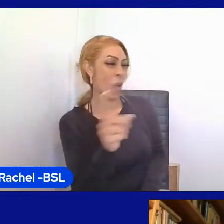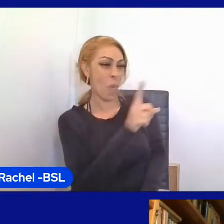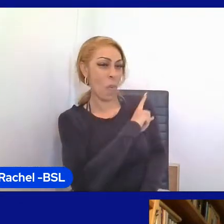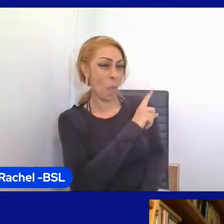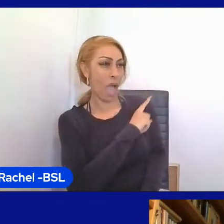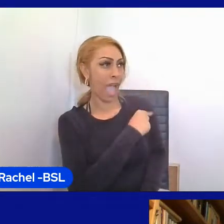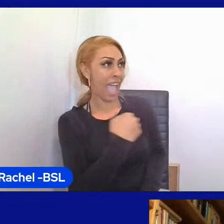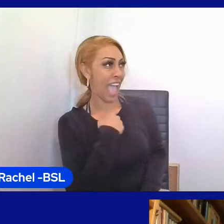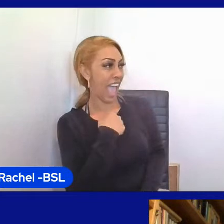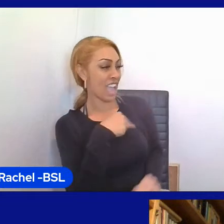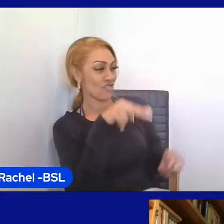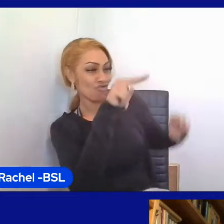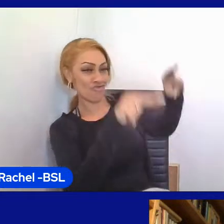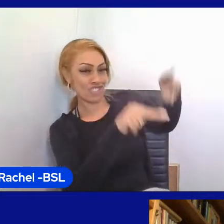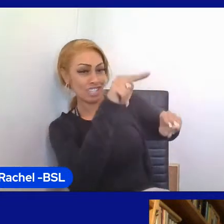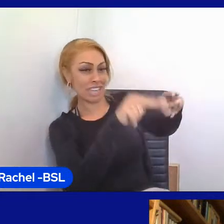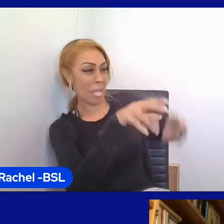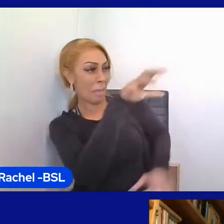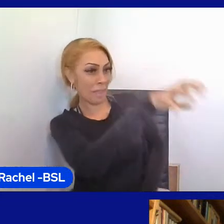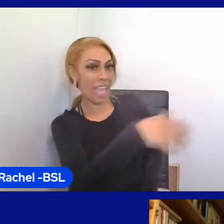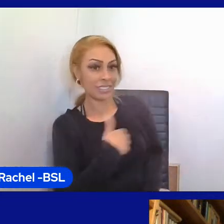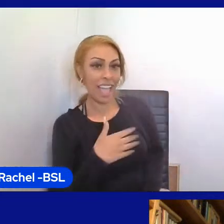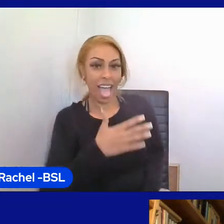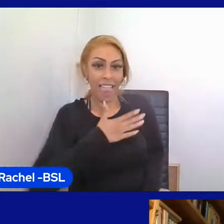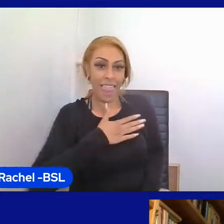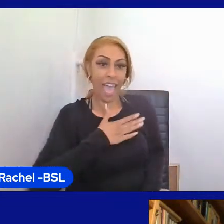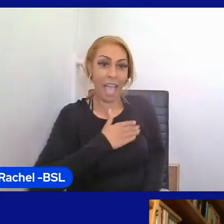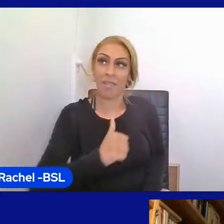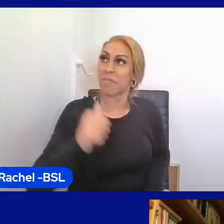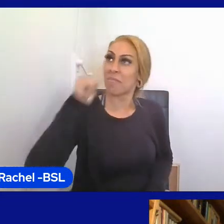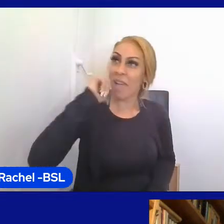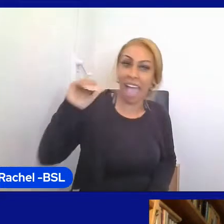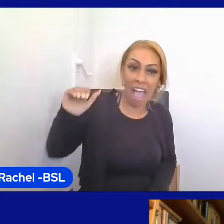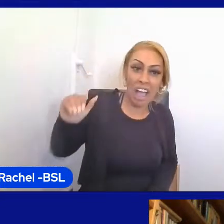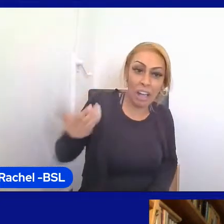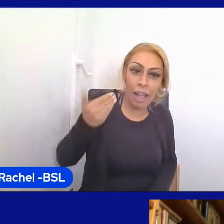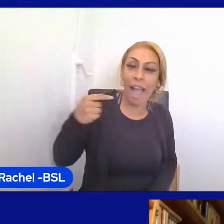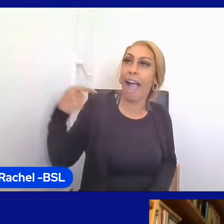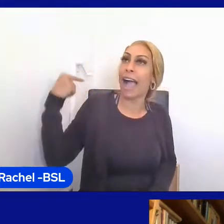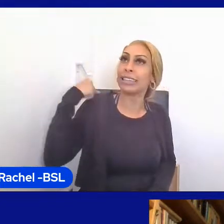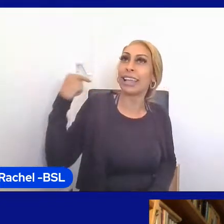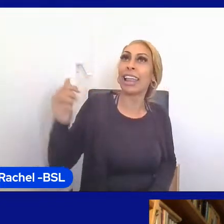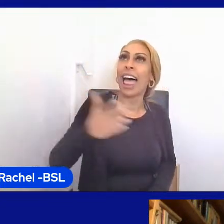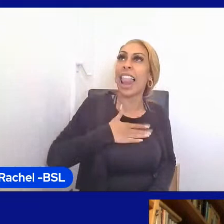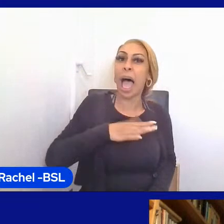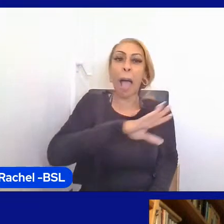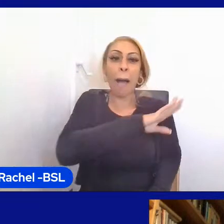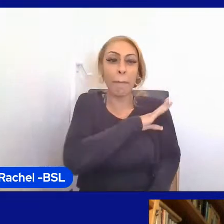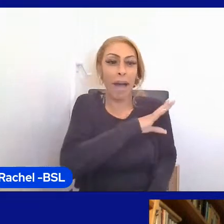Yes, I like my backyard and I love my pack and the health centre is really important to me,